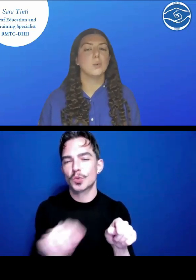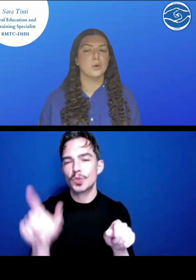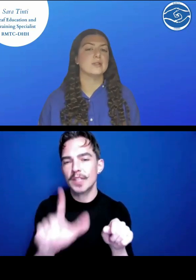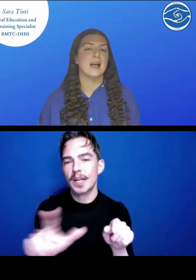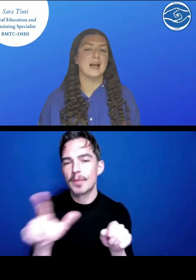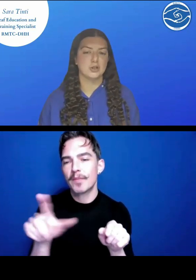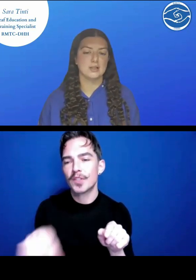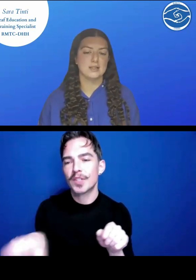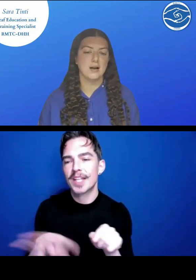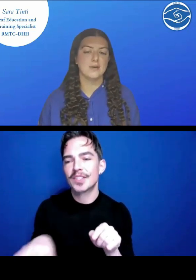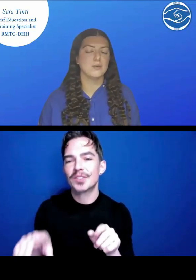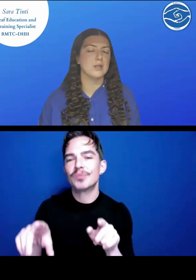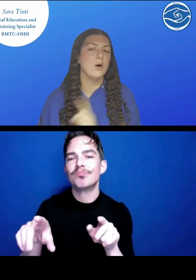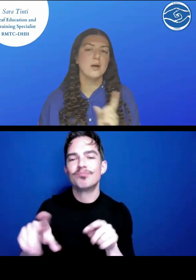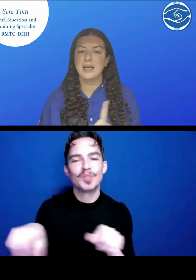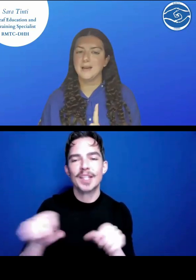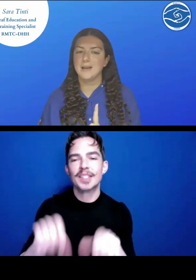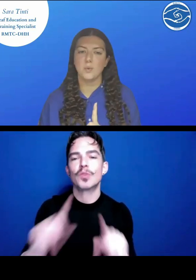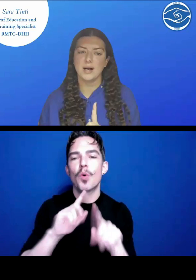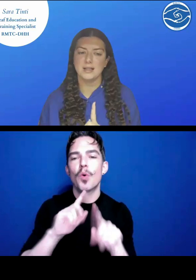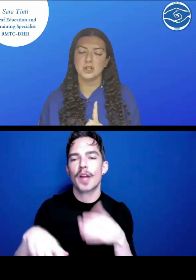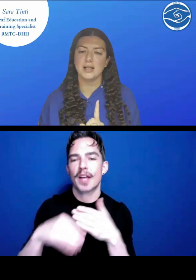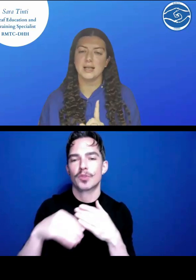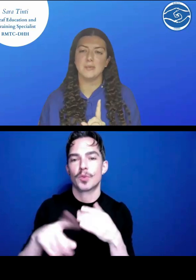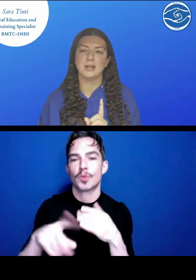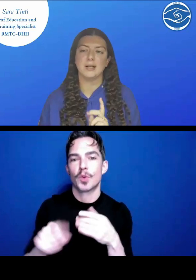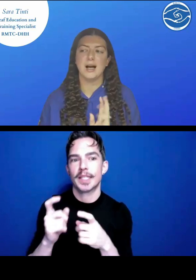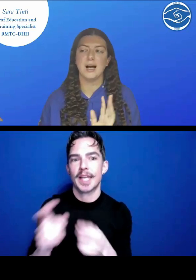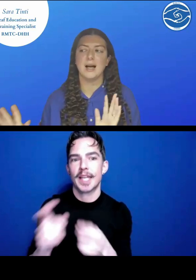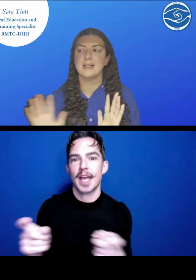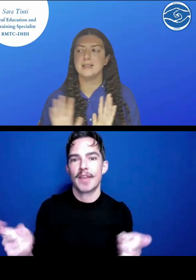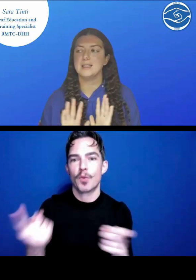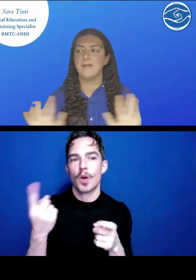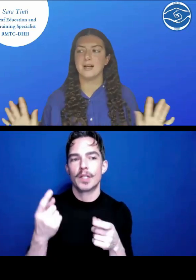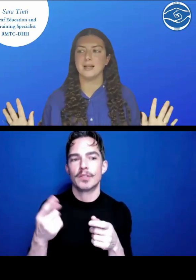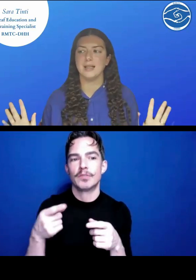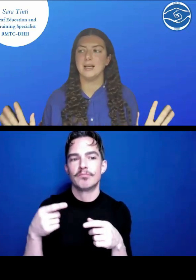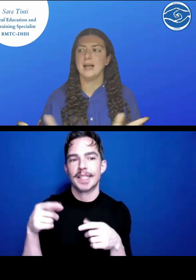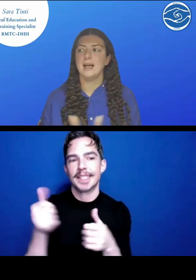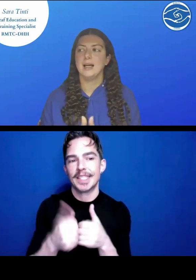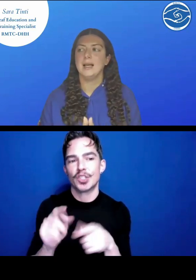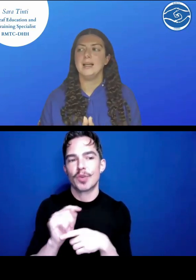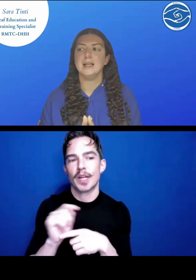to order as extras of because we know we only gave you one at the training, but you're like, I definitely